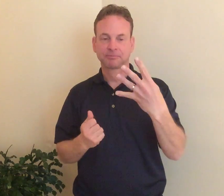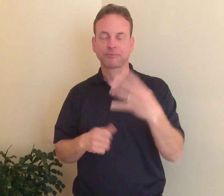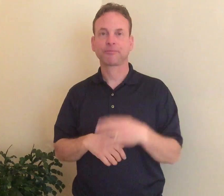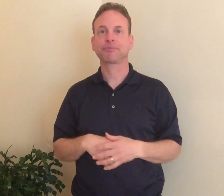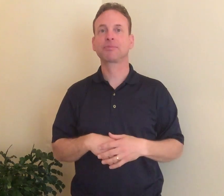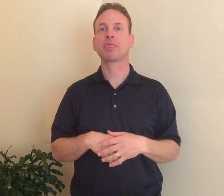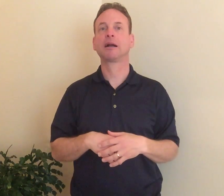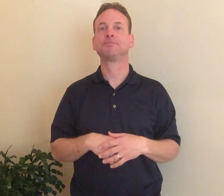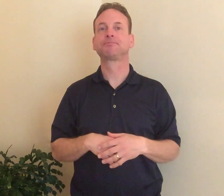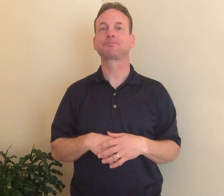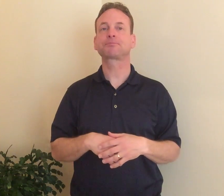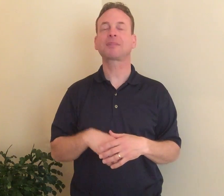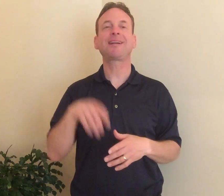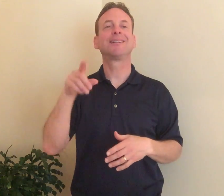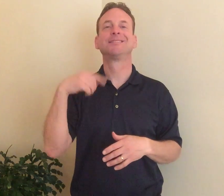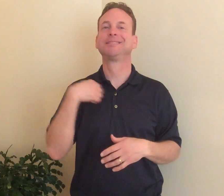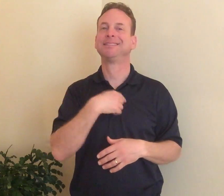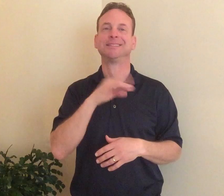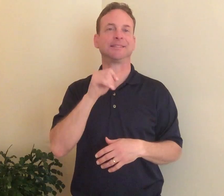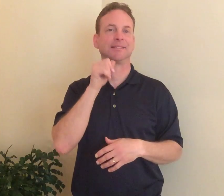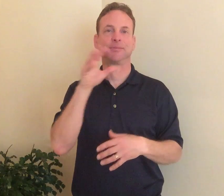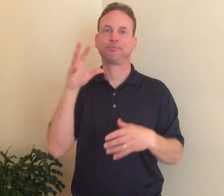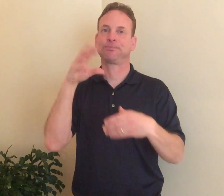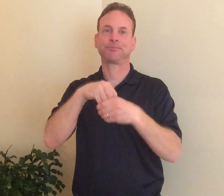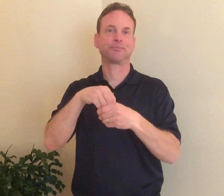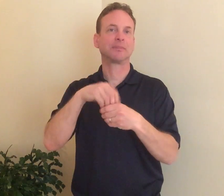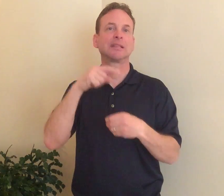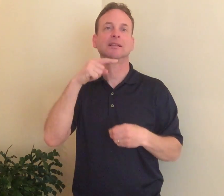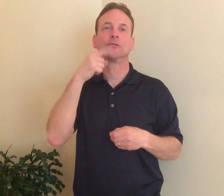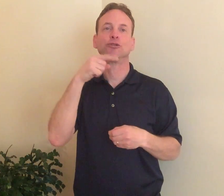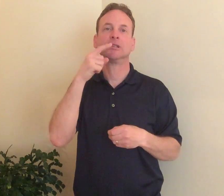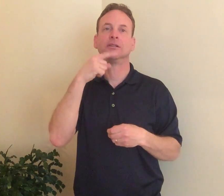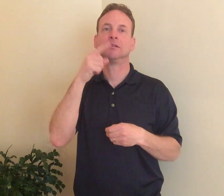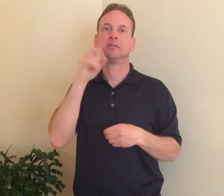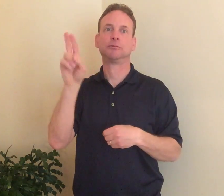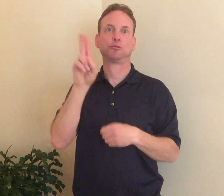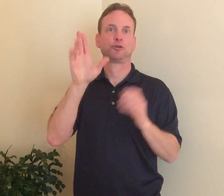We did not involve or question hearing consumers,